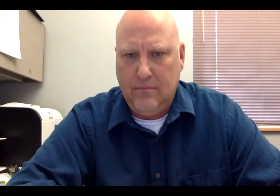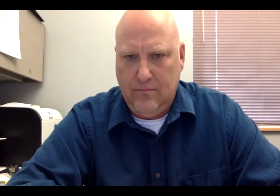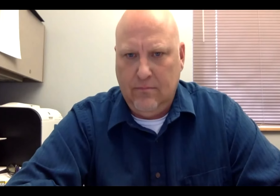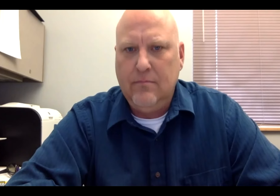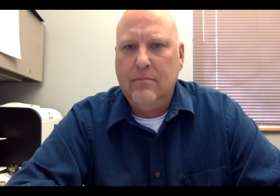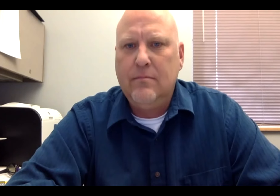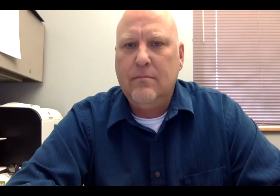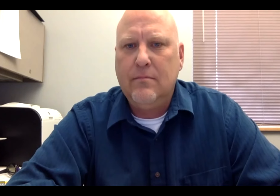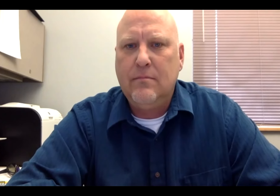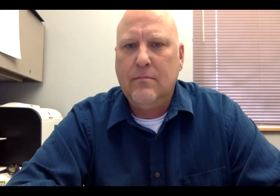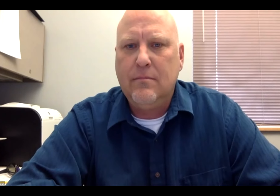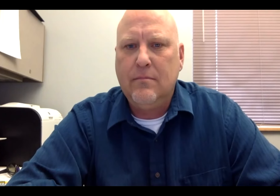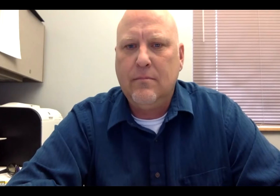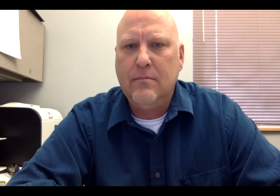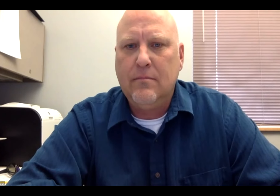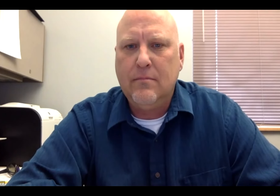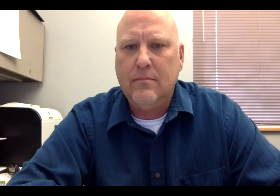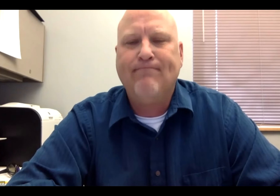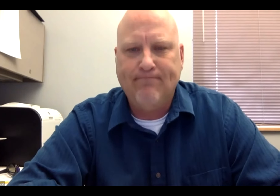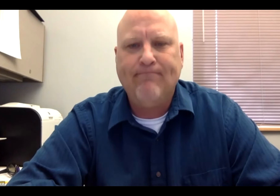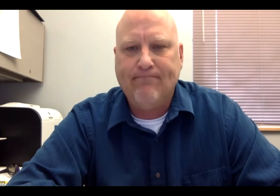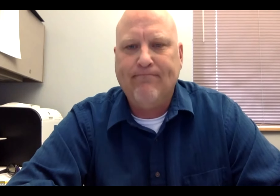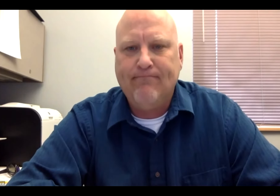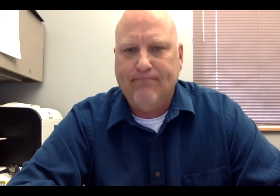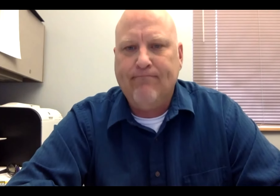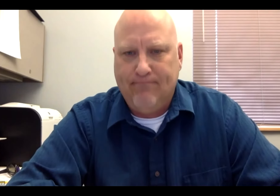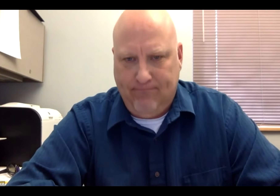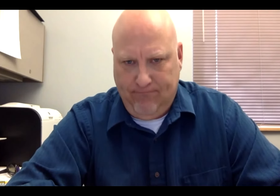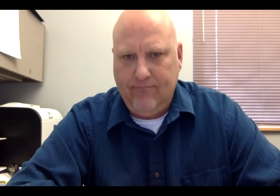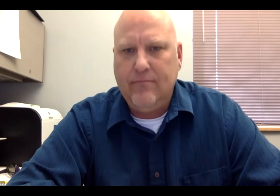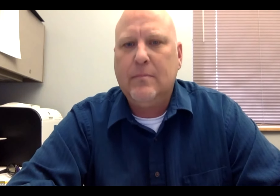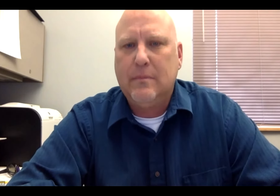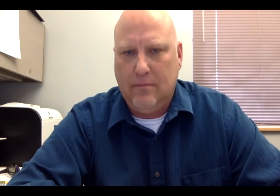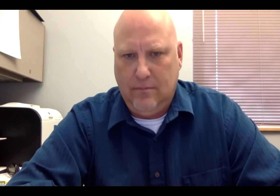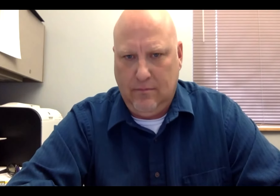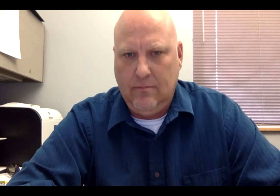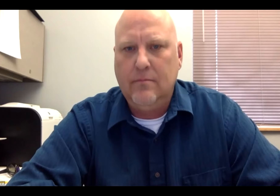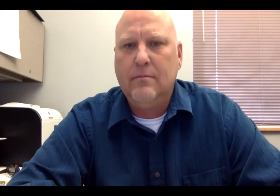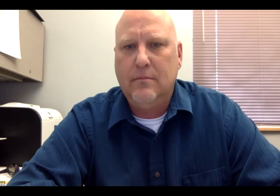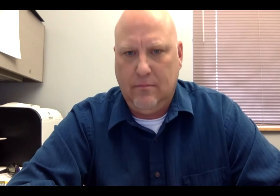sure we are training them and make sure they are doing what is expected in the academic